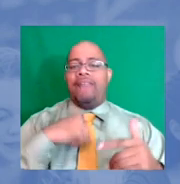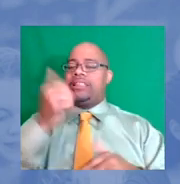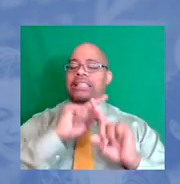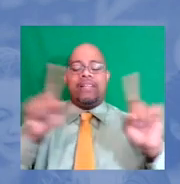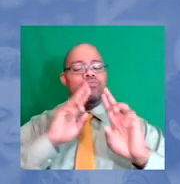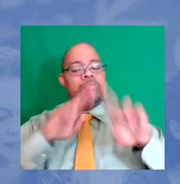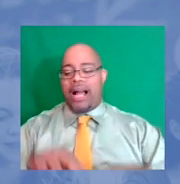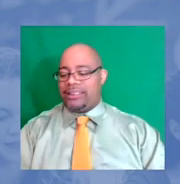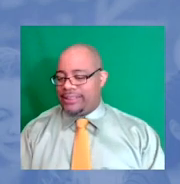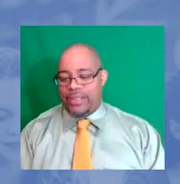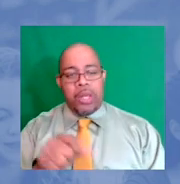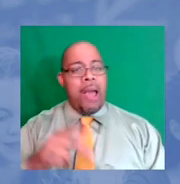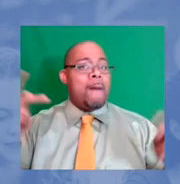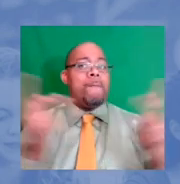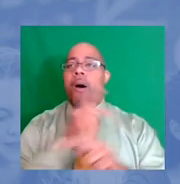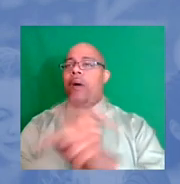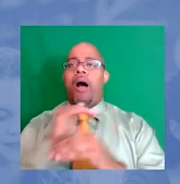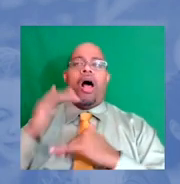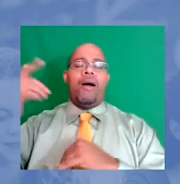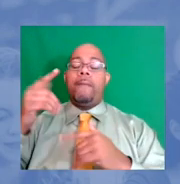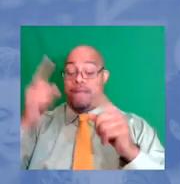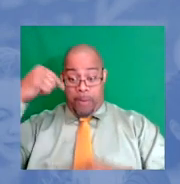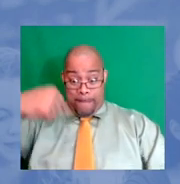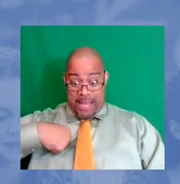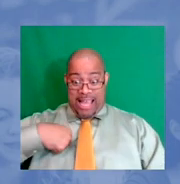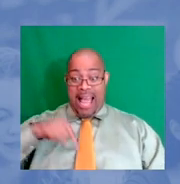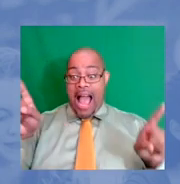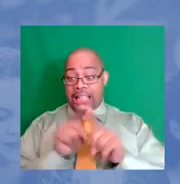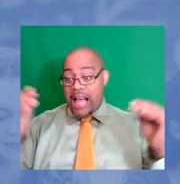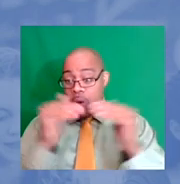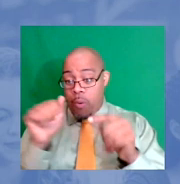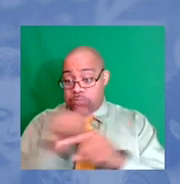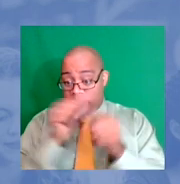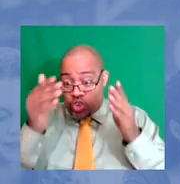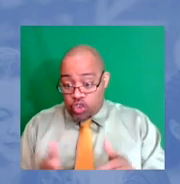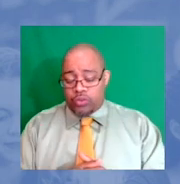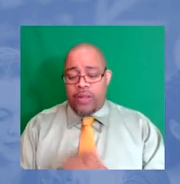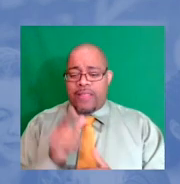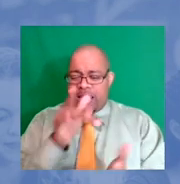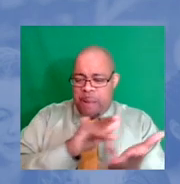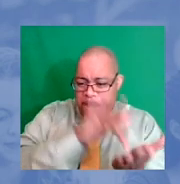BUT FOR ME, AS AN EQUITABLE PRACTITIONER, AT THE CORE OF MY EQUITY DISCUSSION, CONVERSATION,